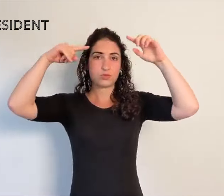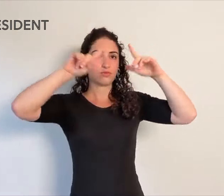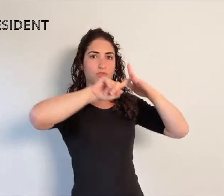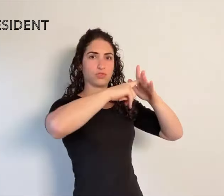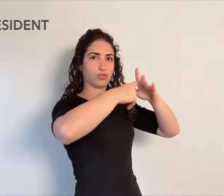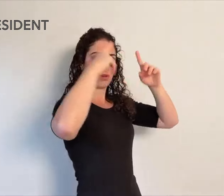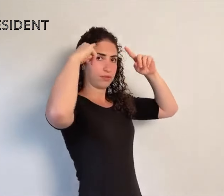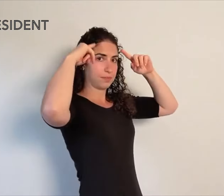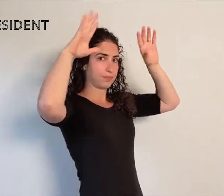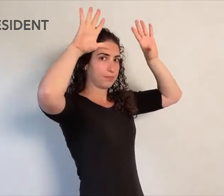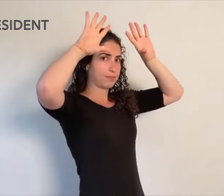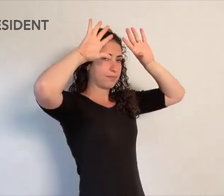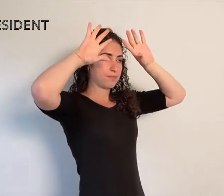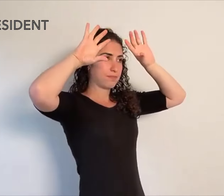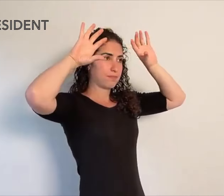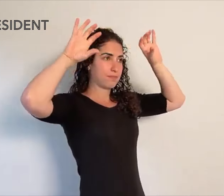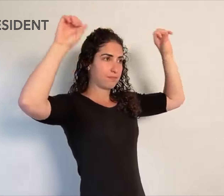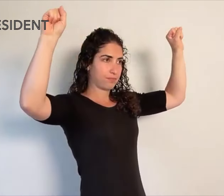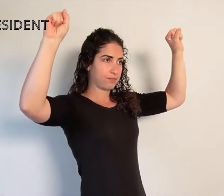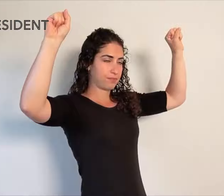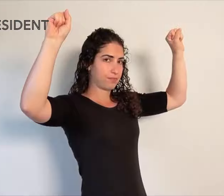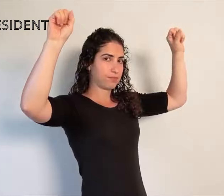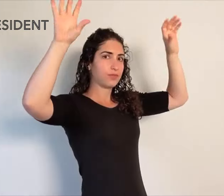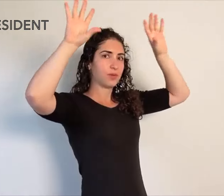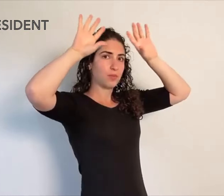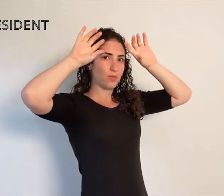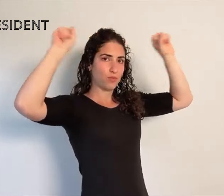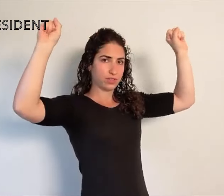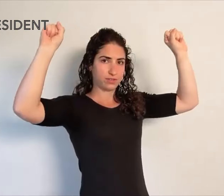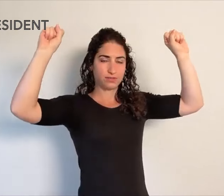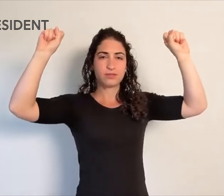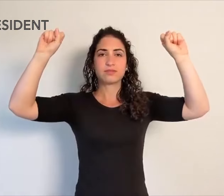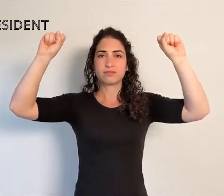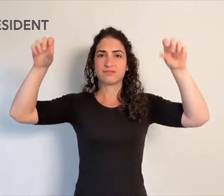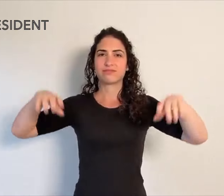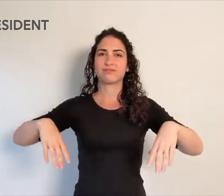Start at the temple and move outward. PRESIDENT